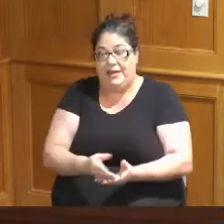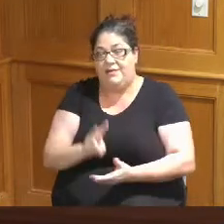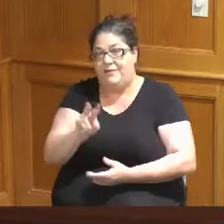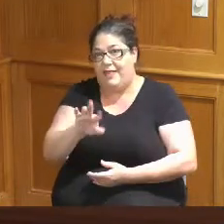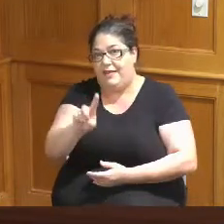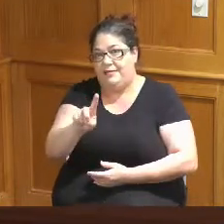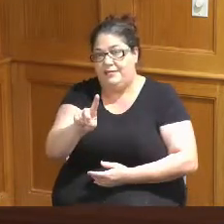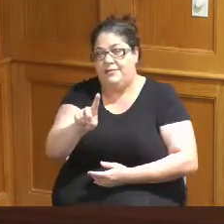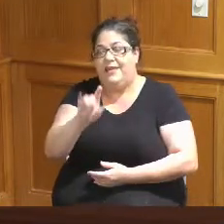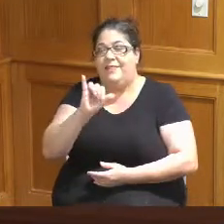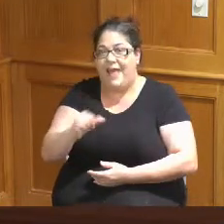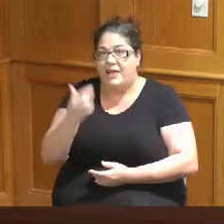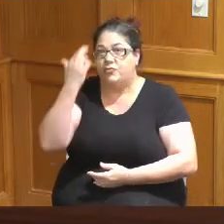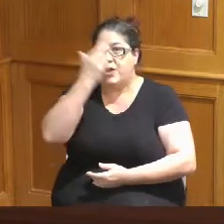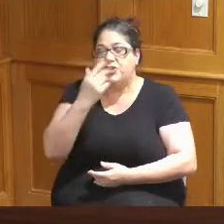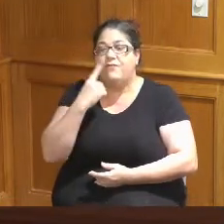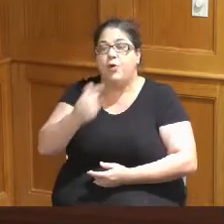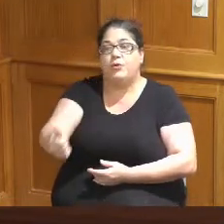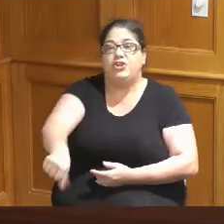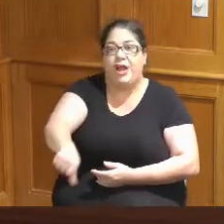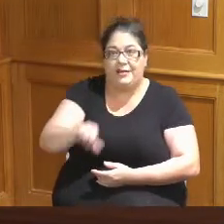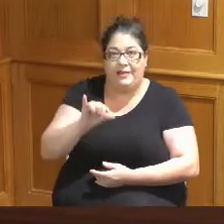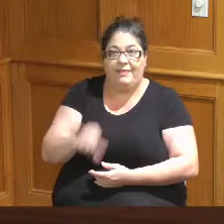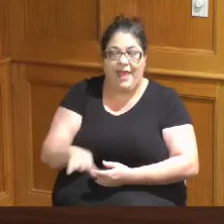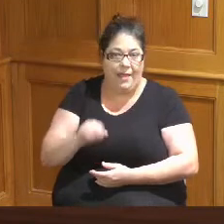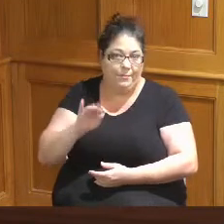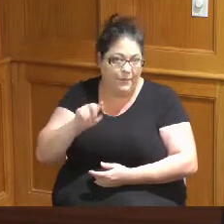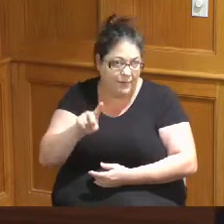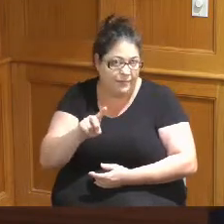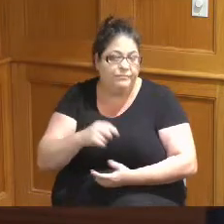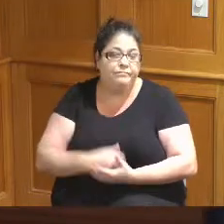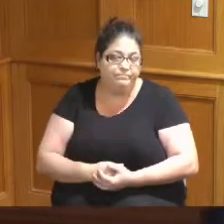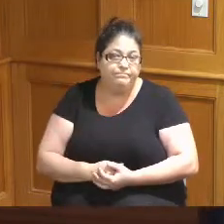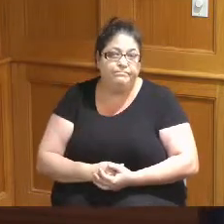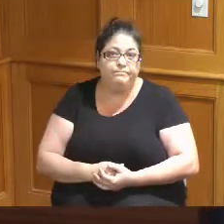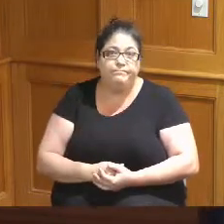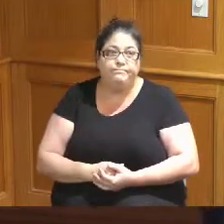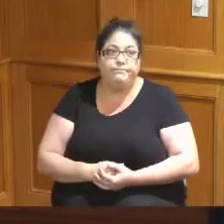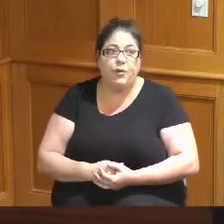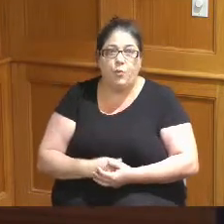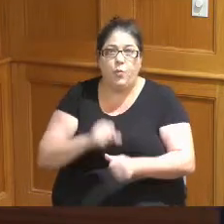that was the rationale for the rejection of that of that and that's what we Prosecutors on in terms